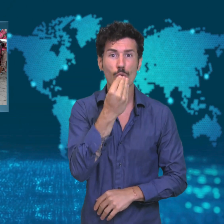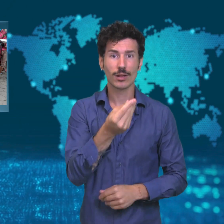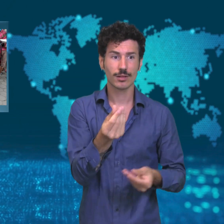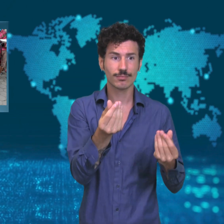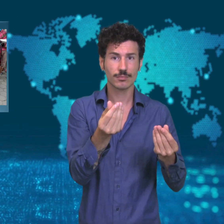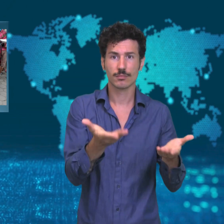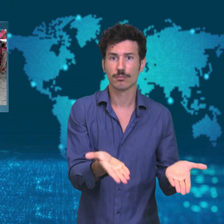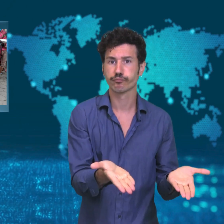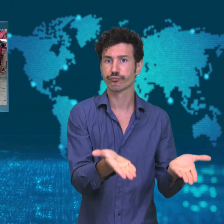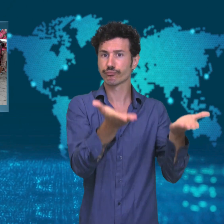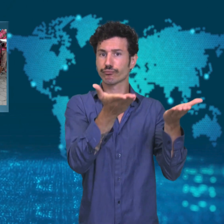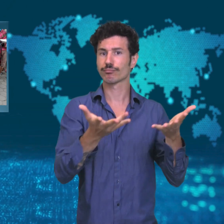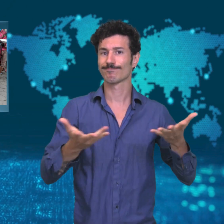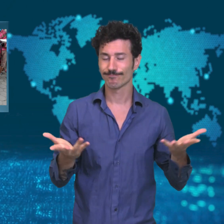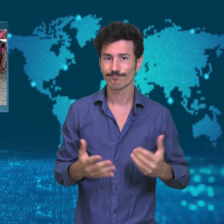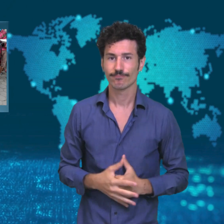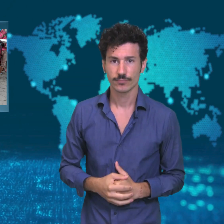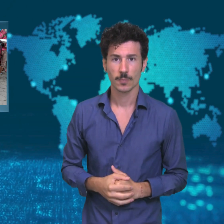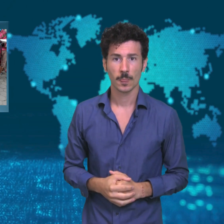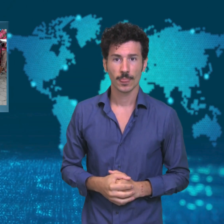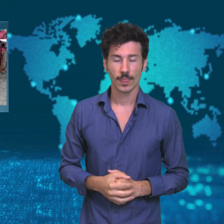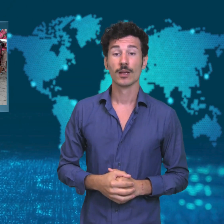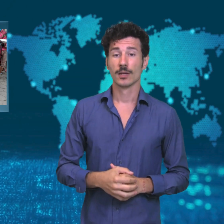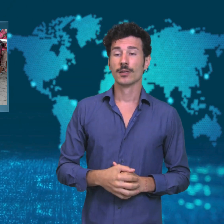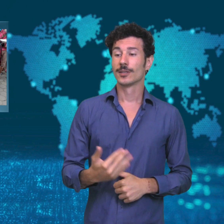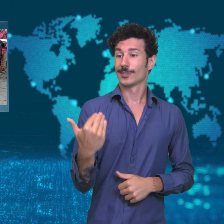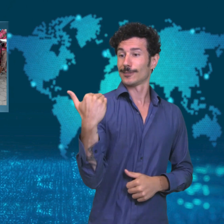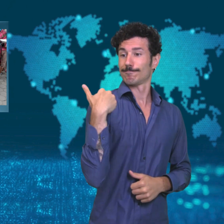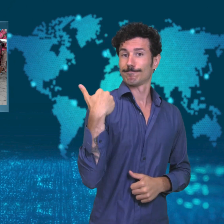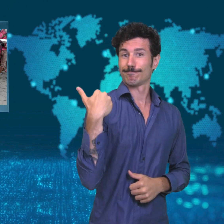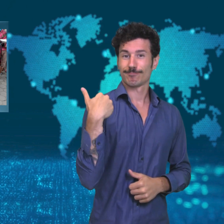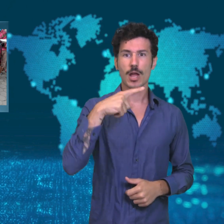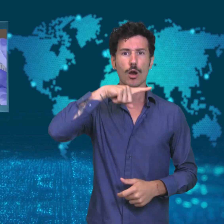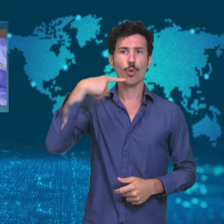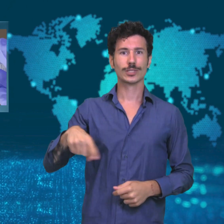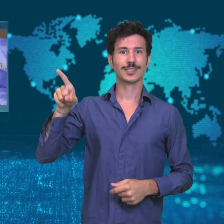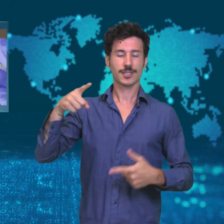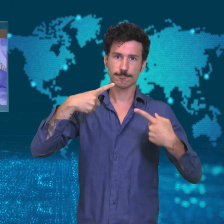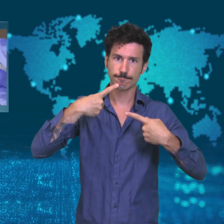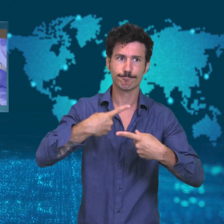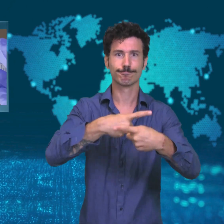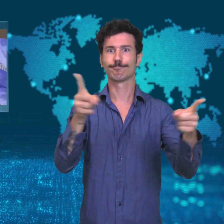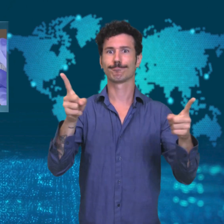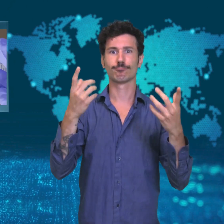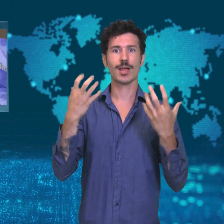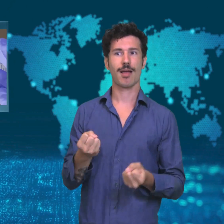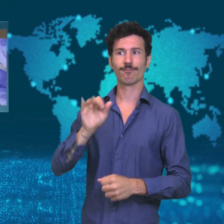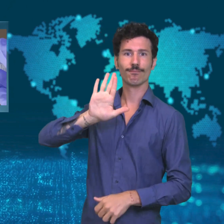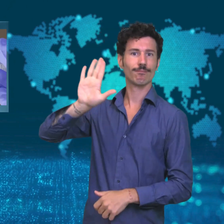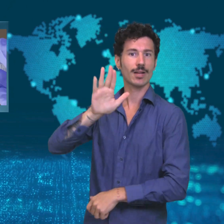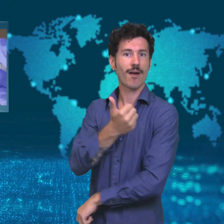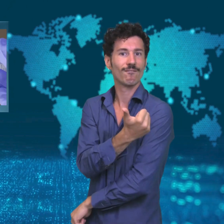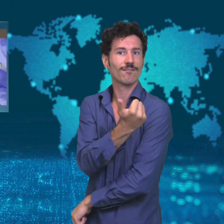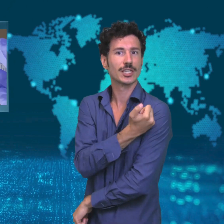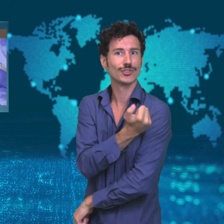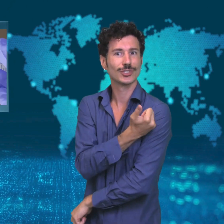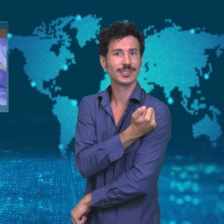A recent announcement from Russia about a vaccine may bring hope.